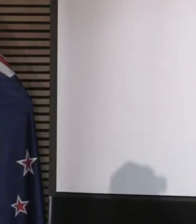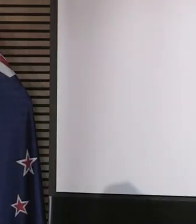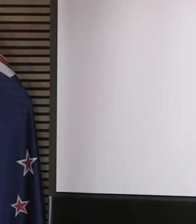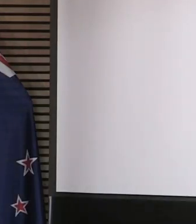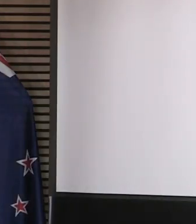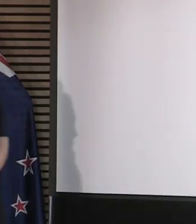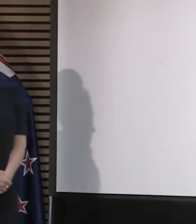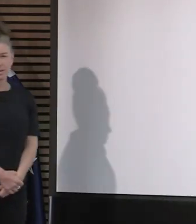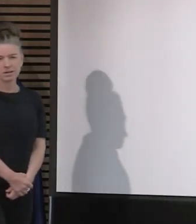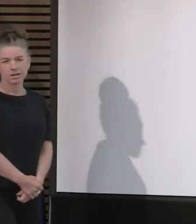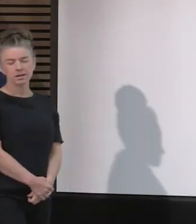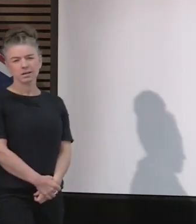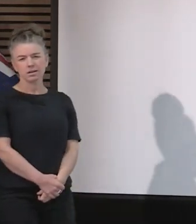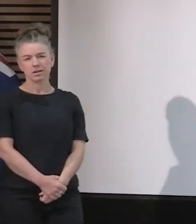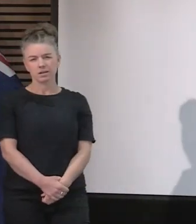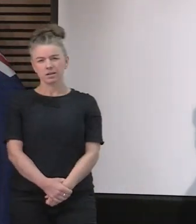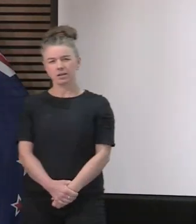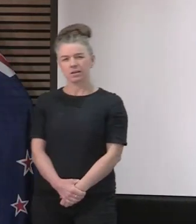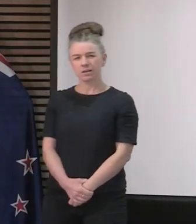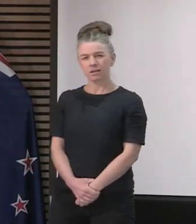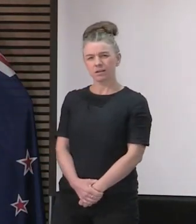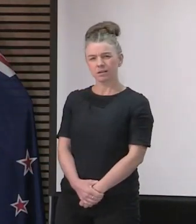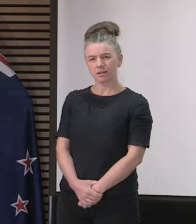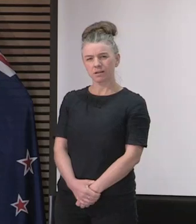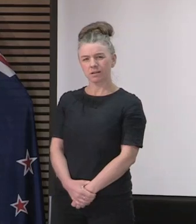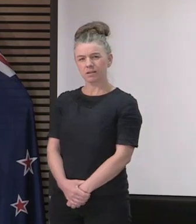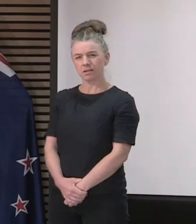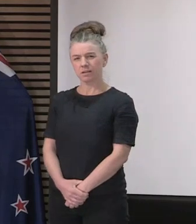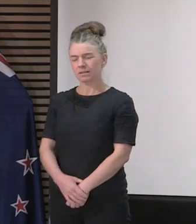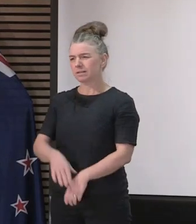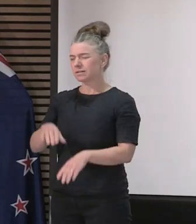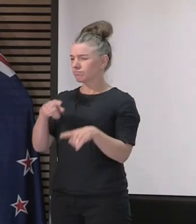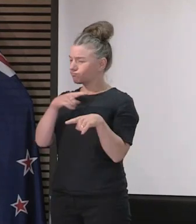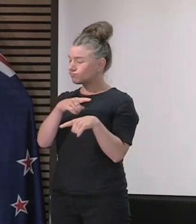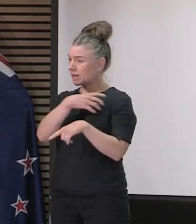explain where the infection may have occurred. >> What is